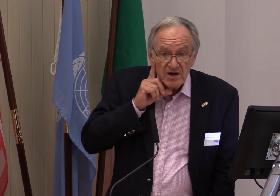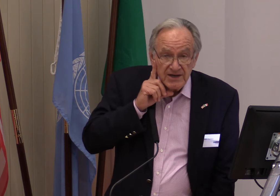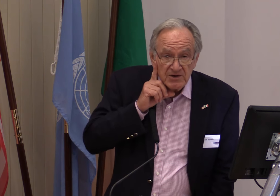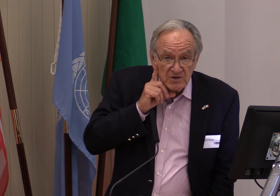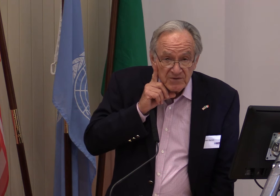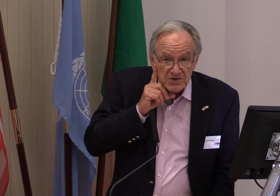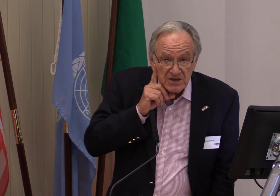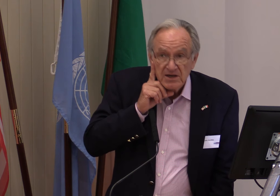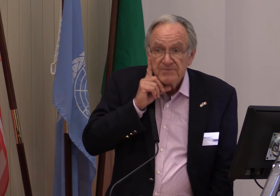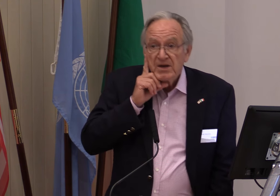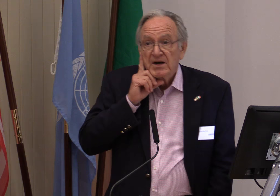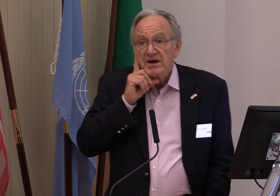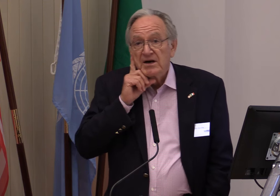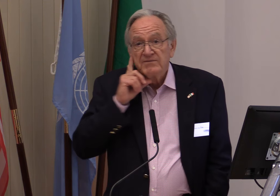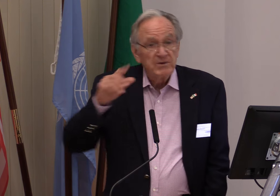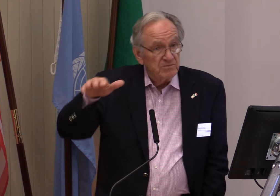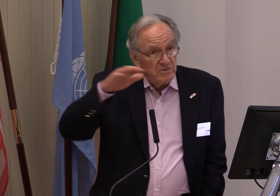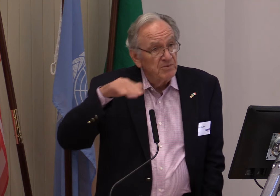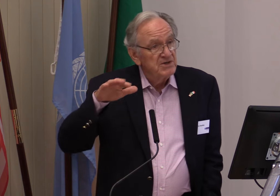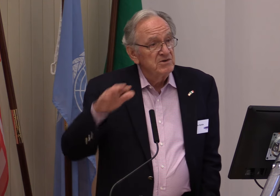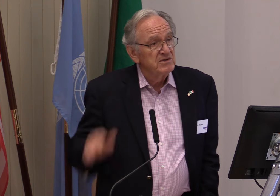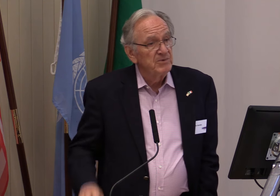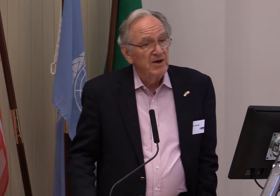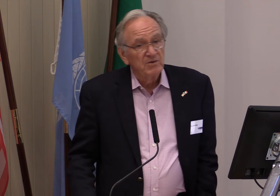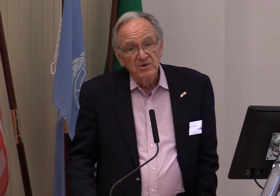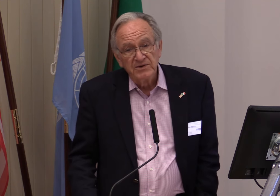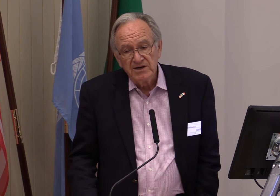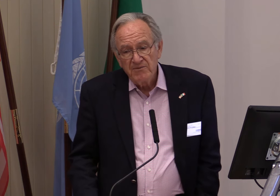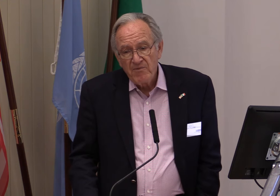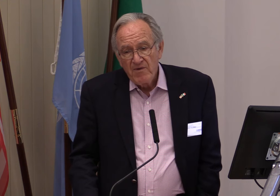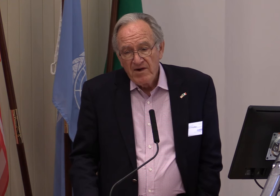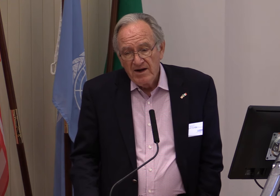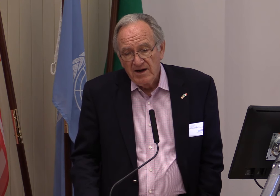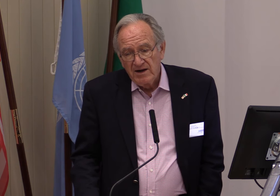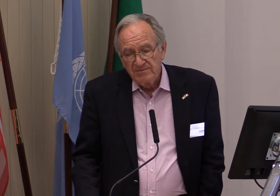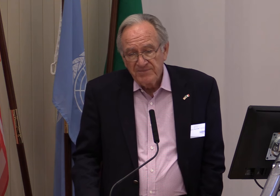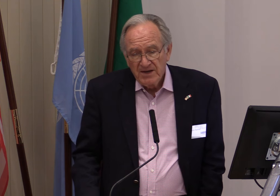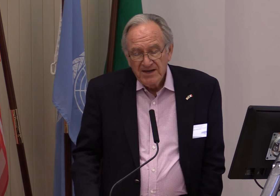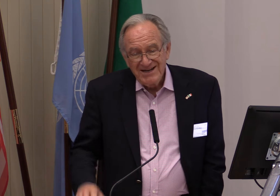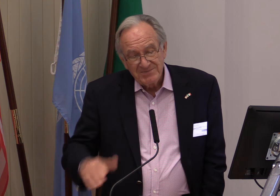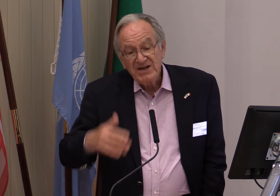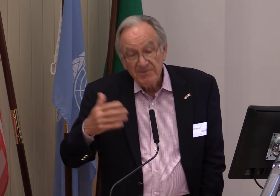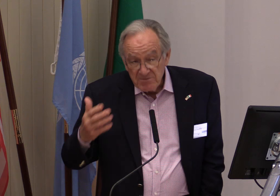Galudet University, in fact we bring students from around the world there. It's becoming